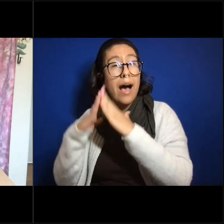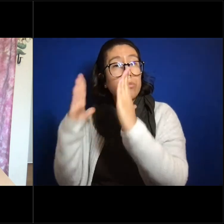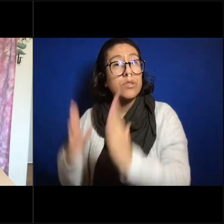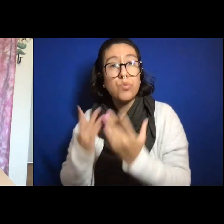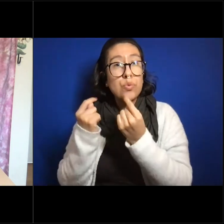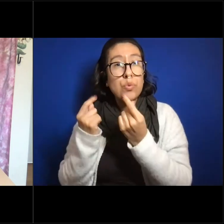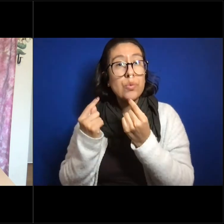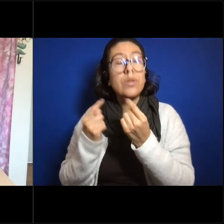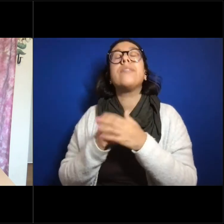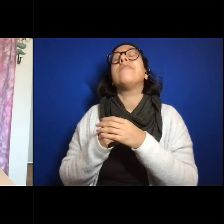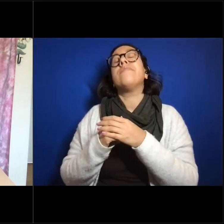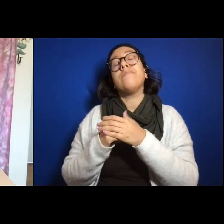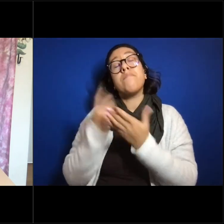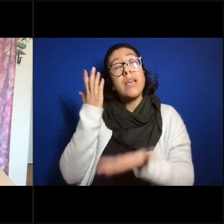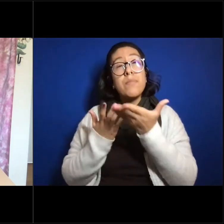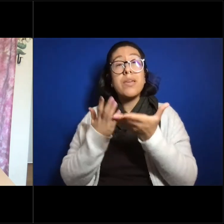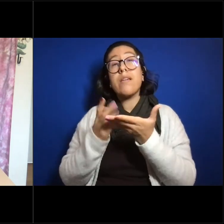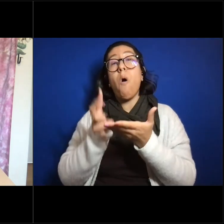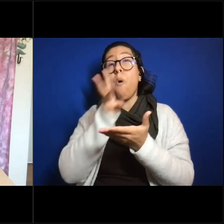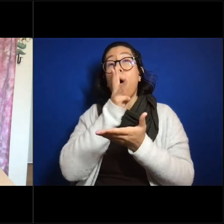But if you look to other places in the world,